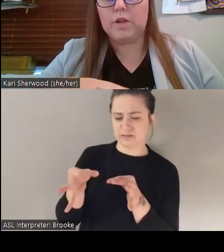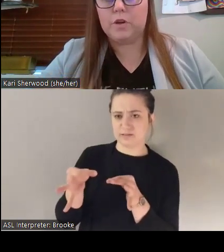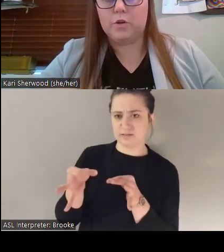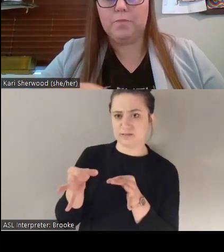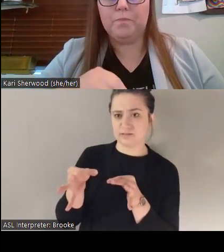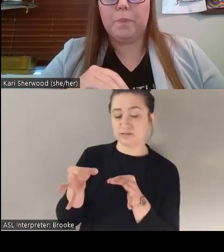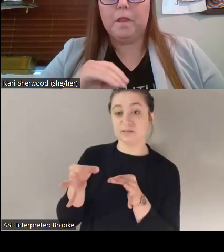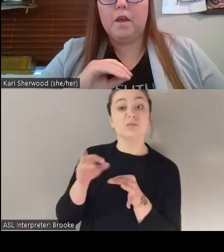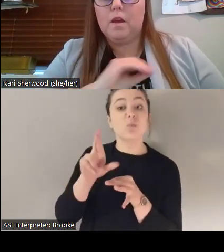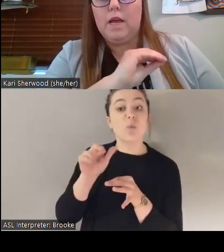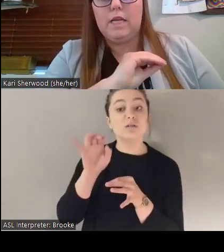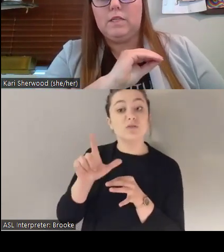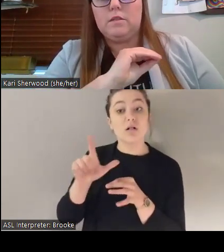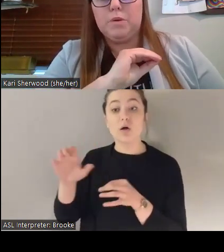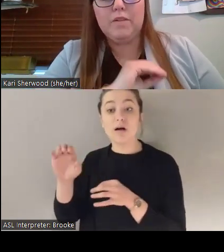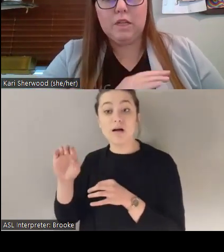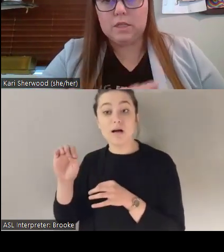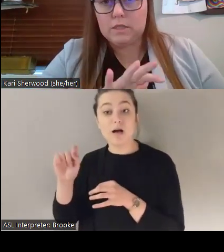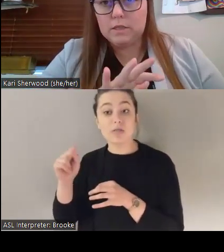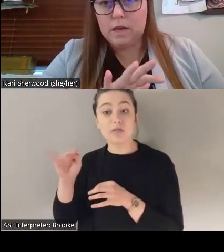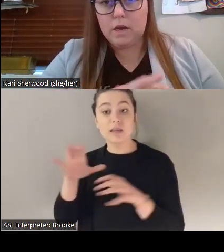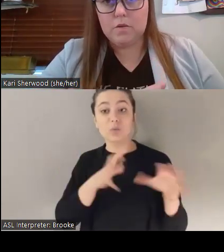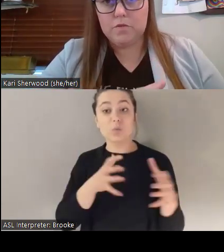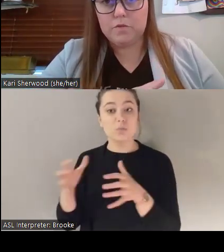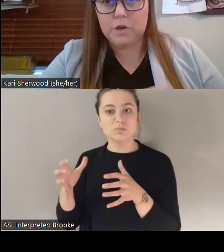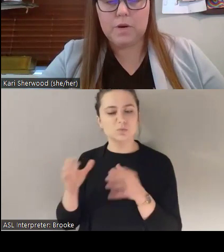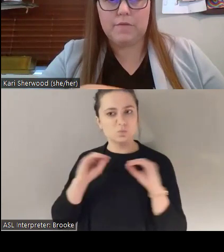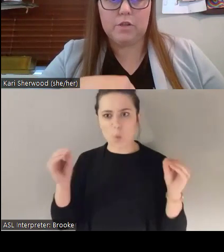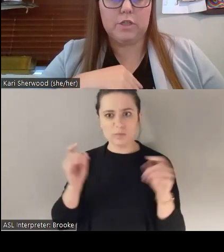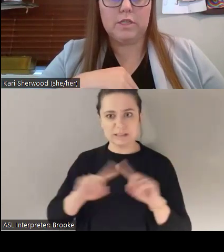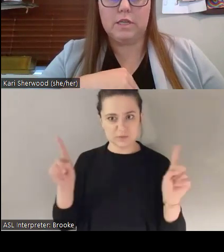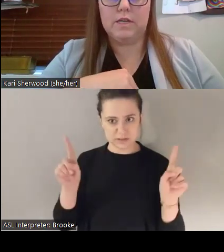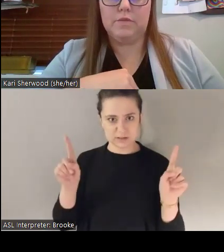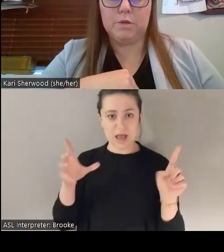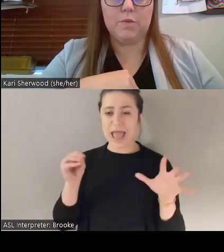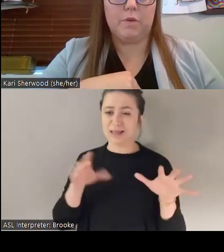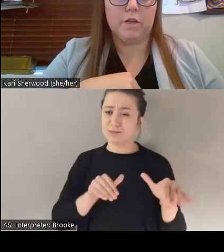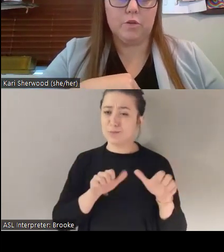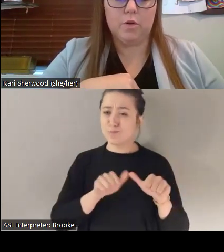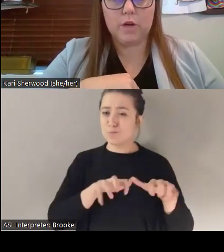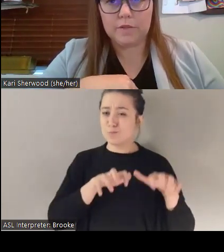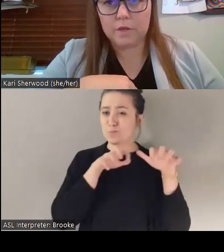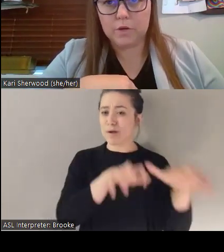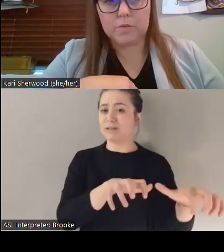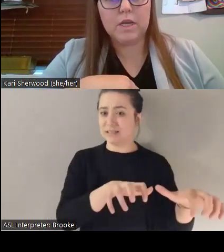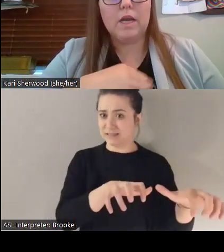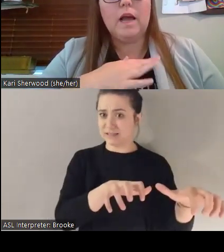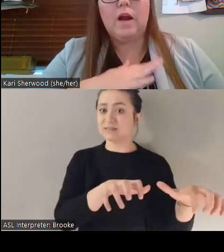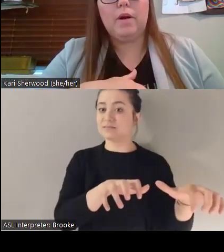ethnic group, and the prevalence of neurodivergence does not differ between racial or ethnic groups.